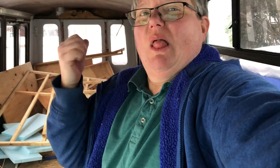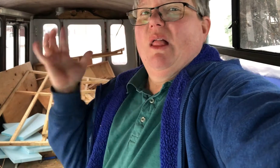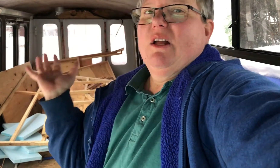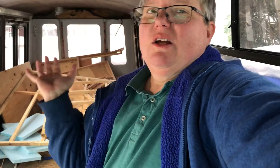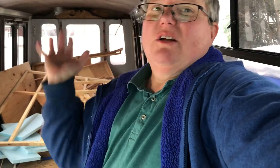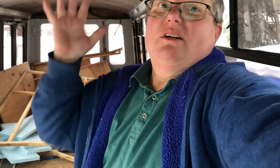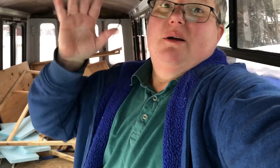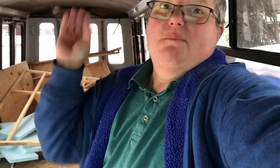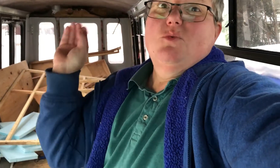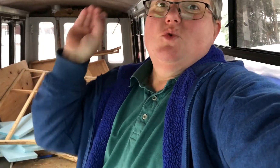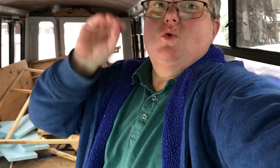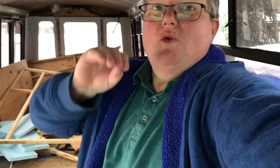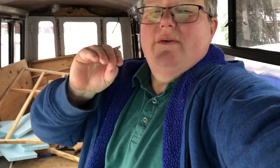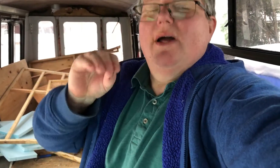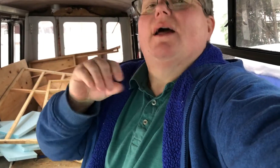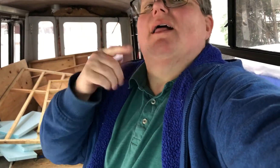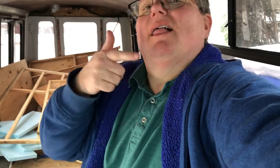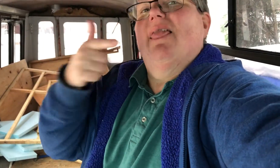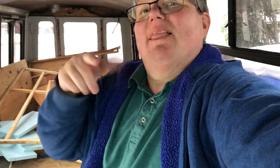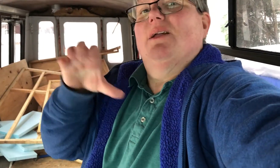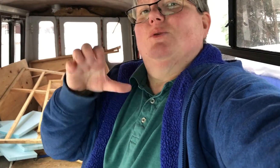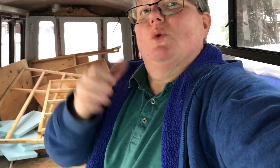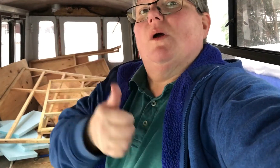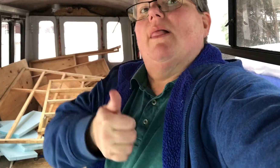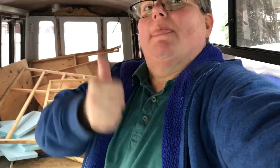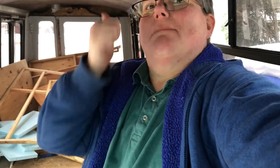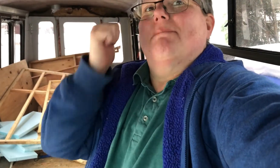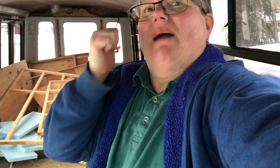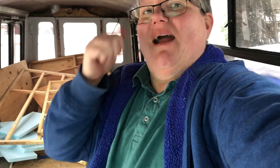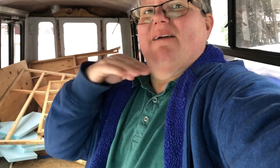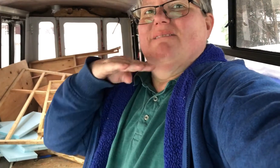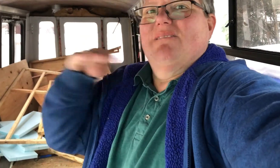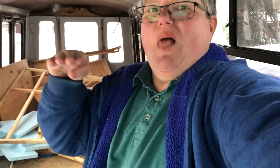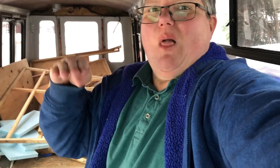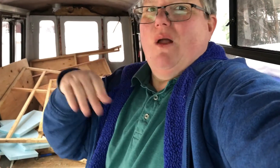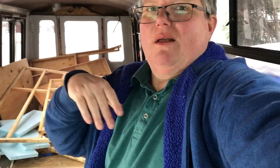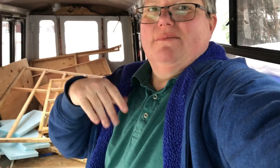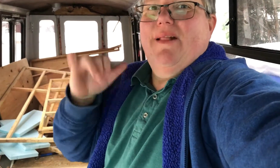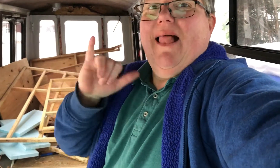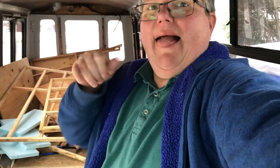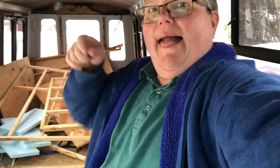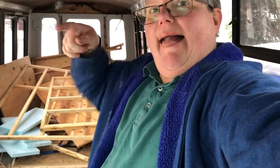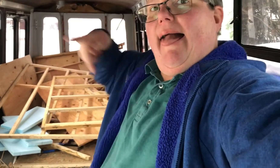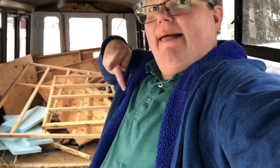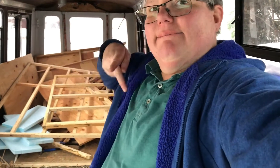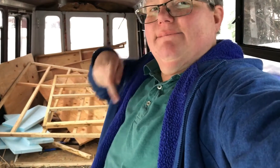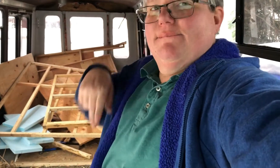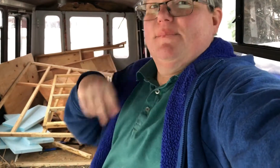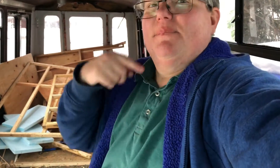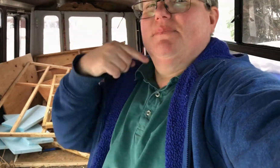move all of that up to the front, and then I can do the back floor I'm about halfway back. I'll show you.